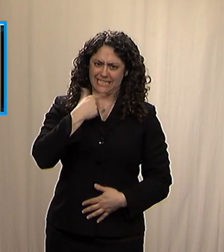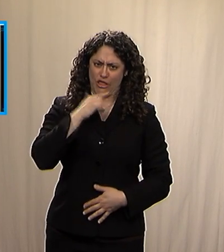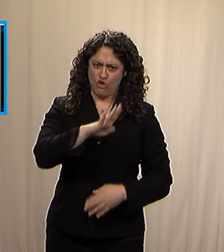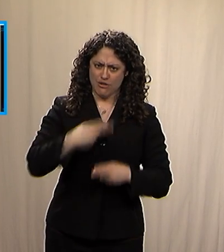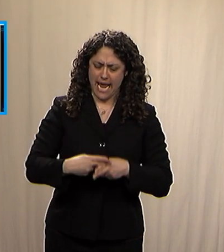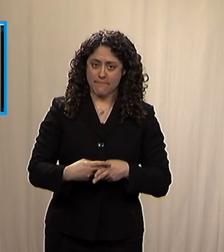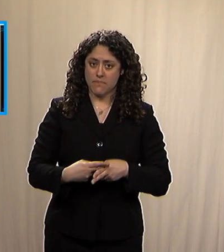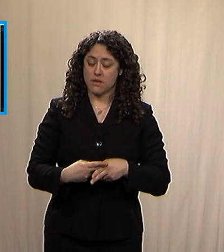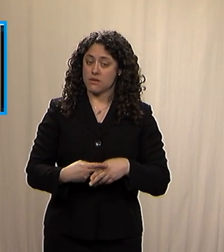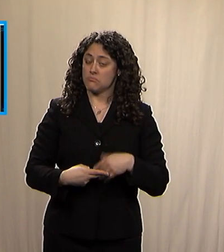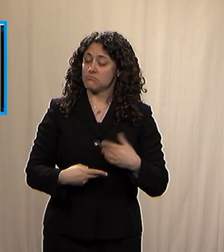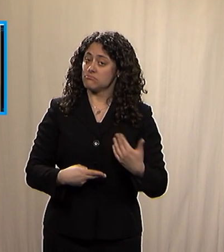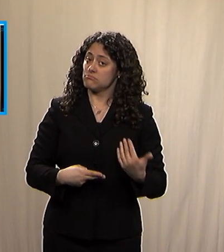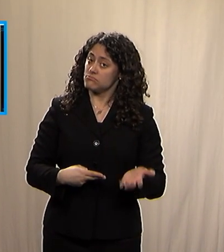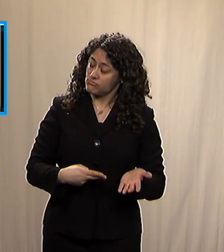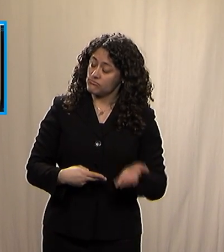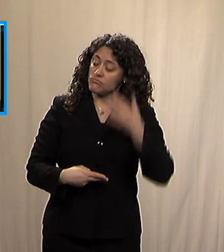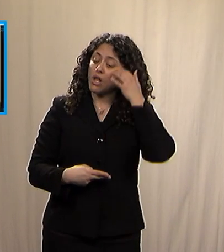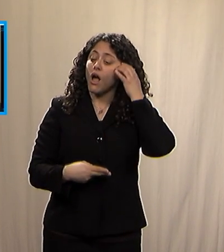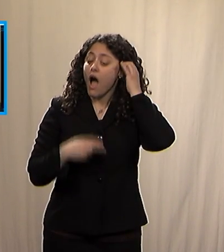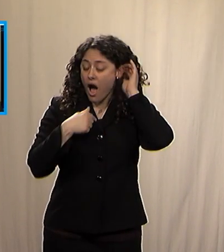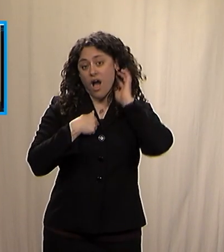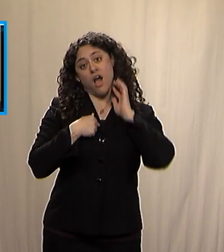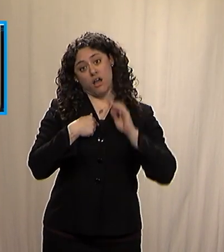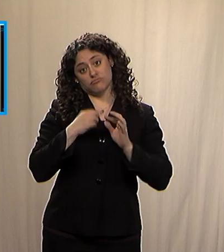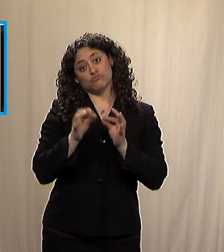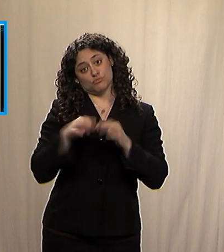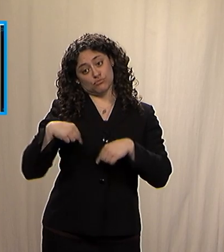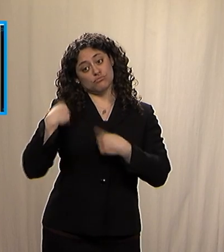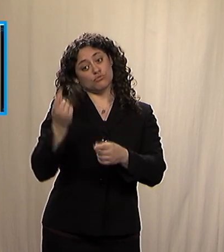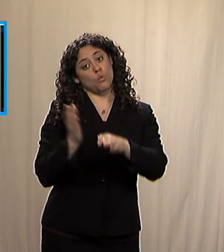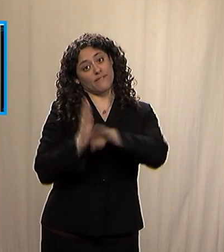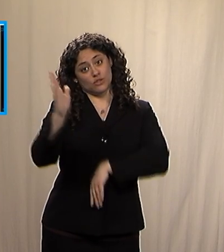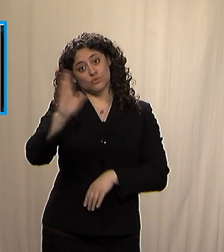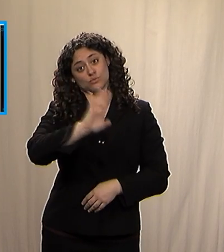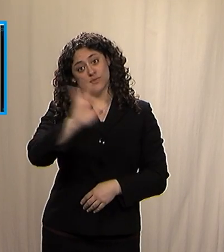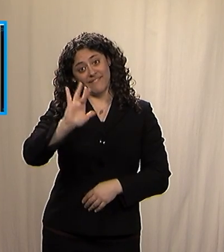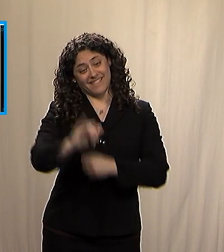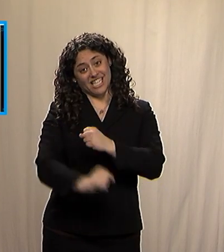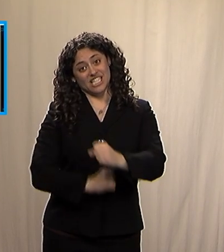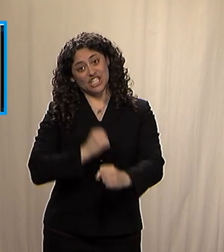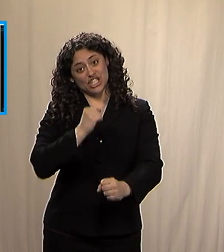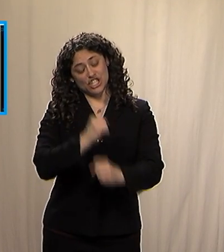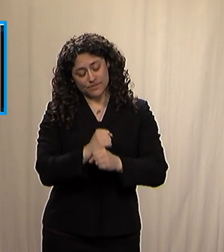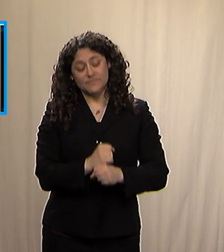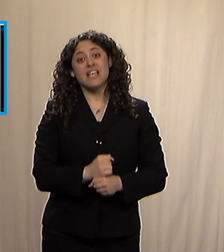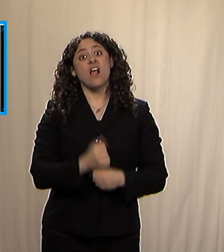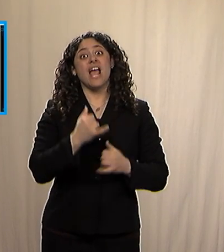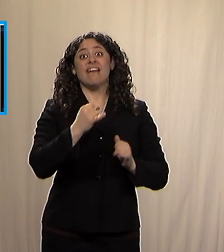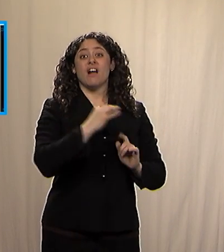Well, what I feel is, and I've been interpreting for over 25 years. If everyone goes around and I don't say my name,